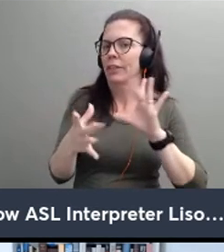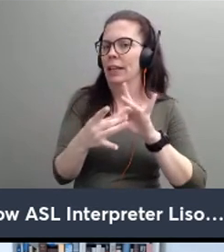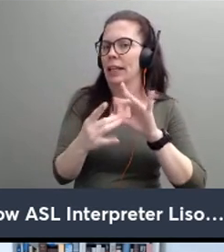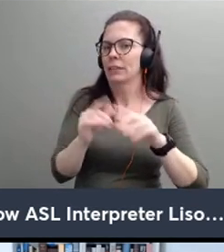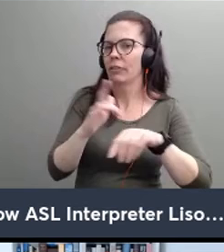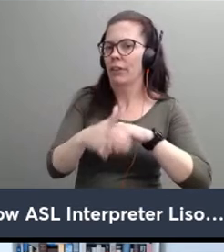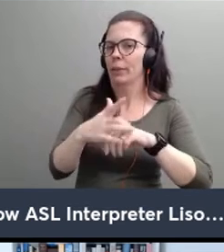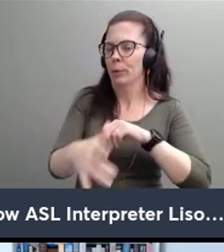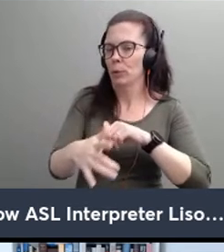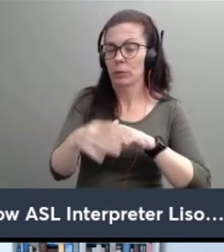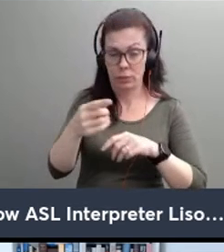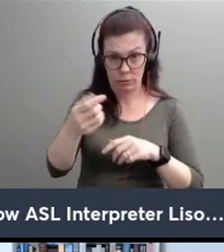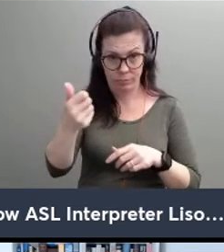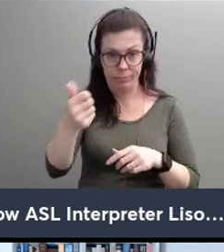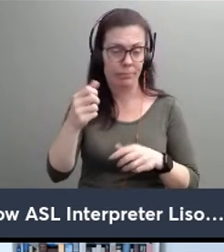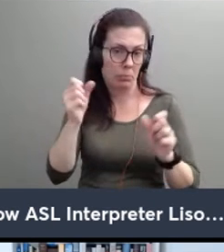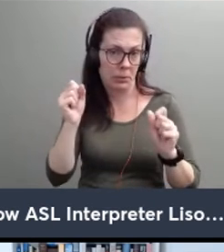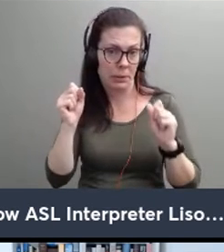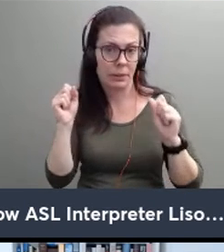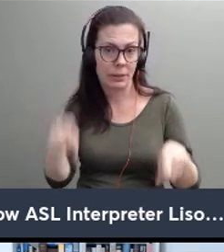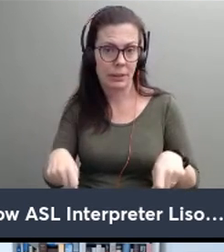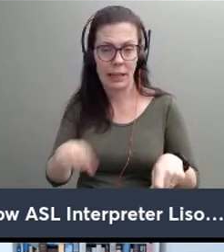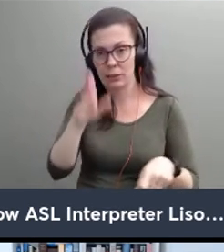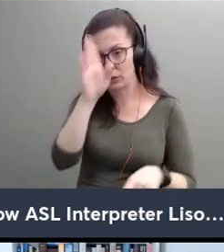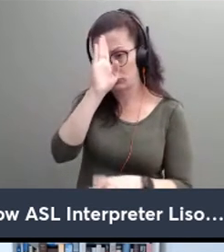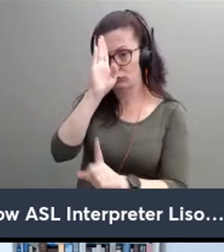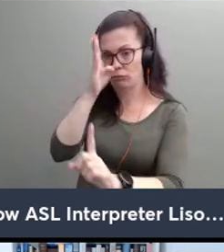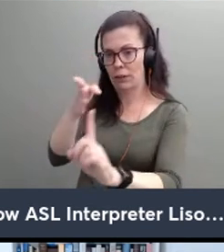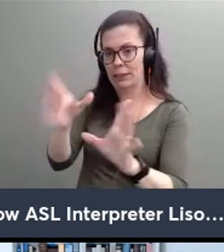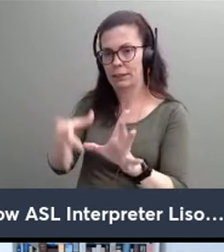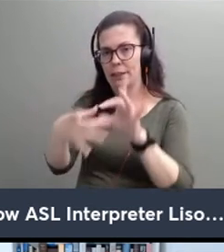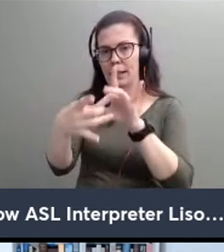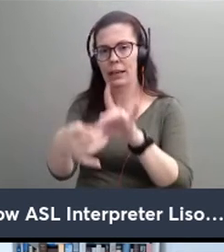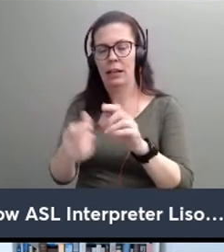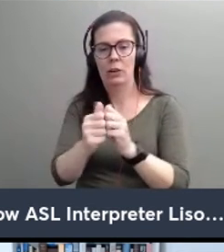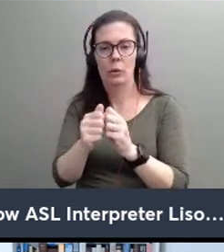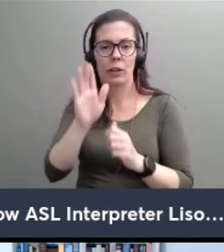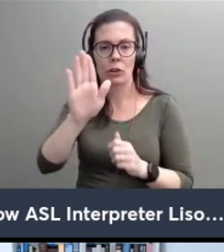So you can directly connect to your data source.